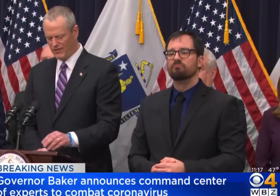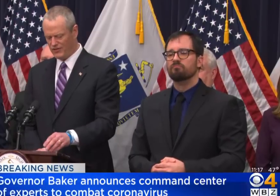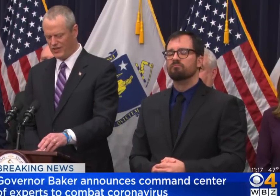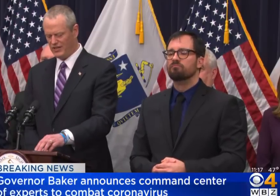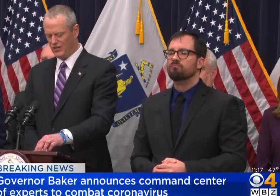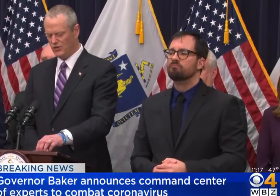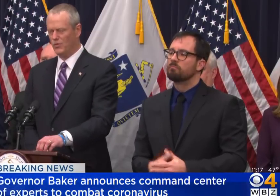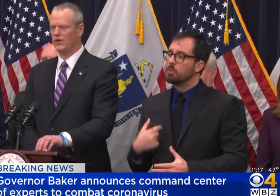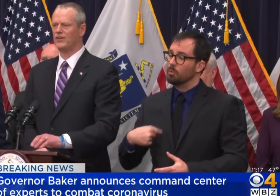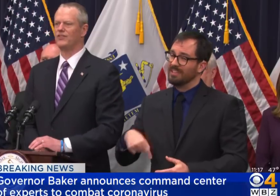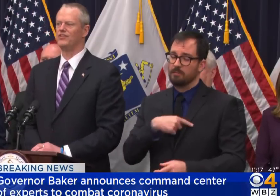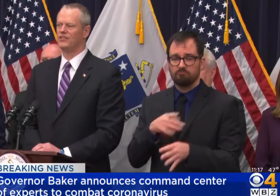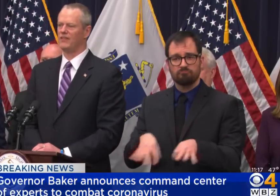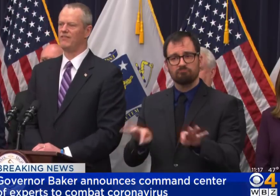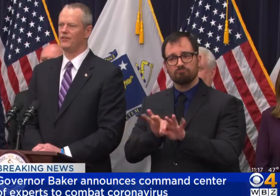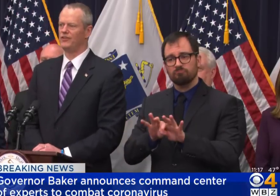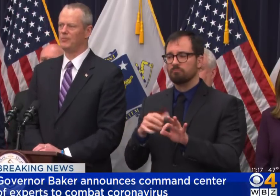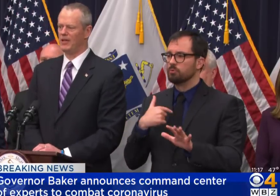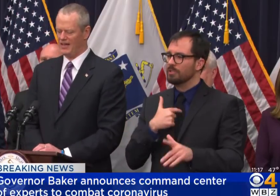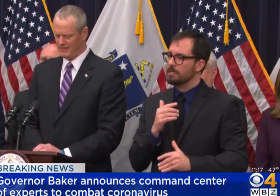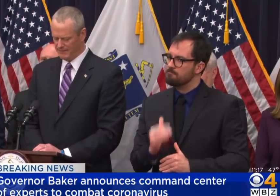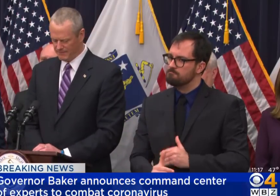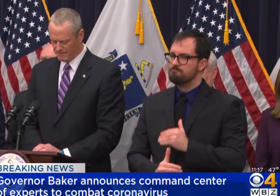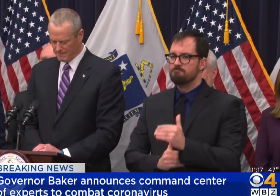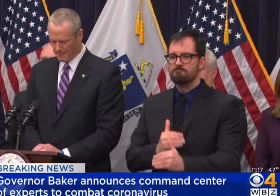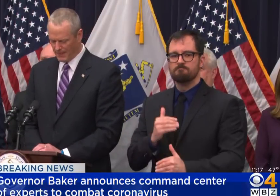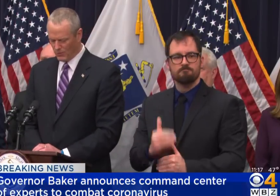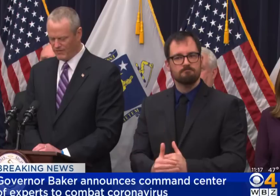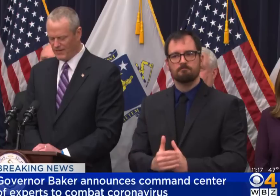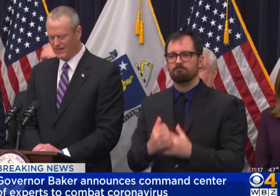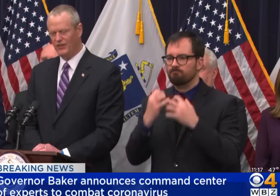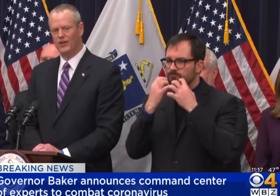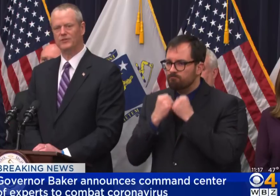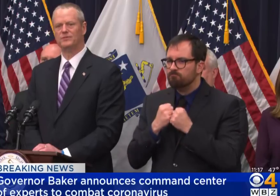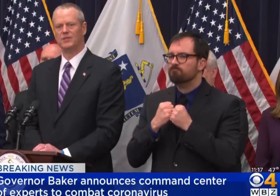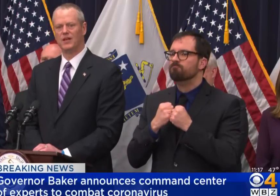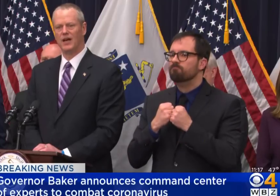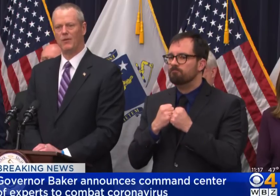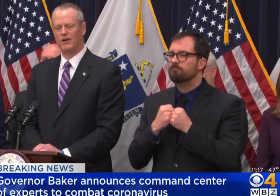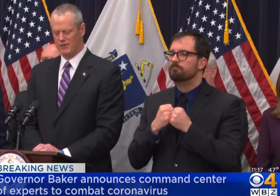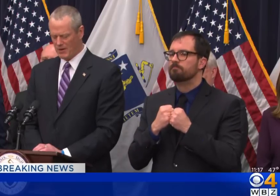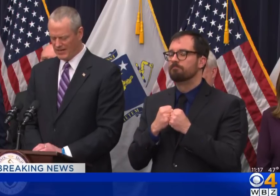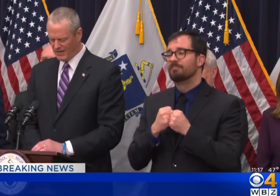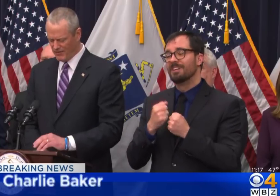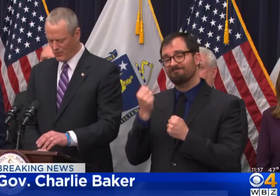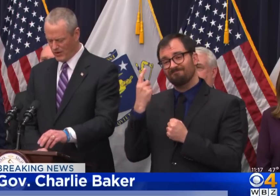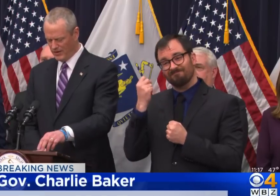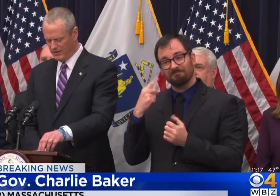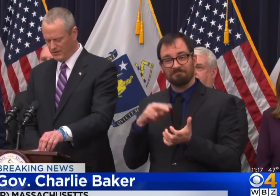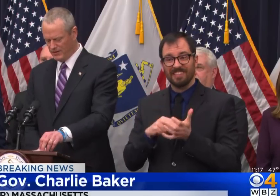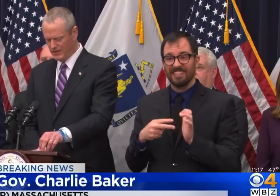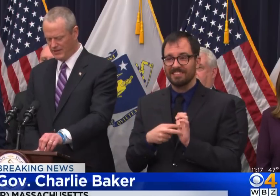WHEN I SAY THE HARD WORK OF SO MANY WORKERS GOES UNNOTICED. WE MUST PULL TOGETHER THAT THE SACRIFICE AND DEDICATION OF ALL